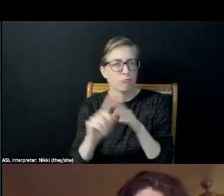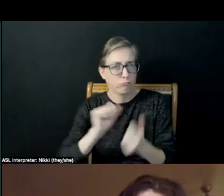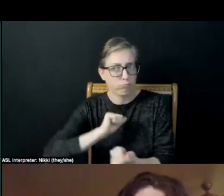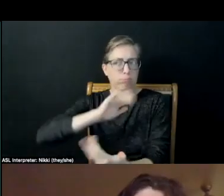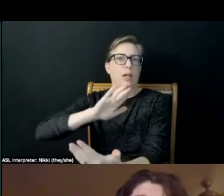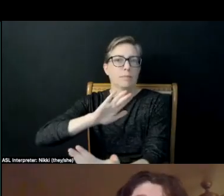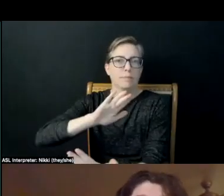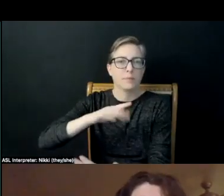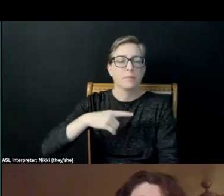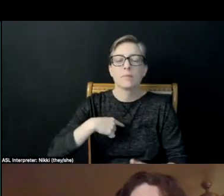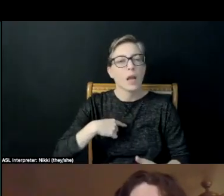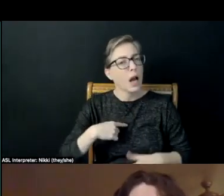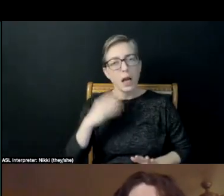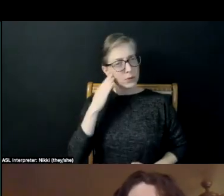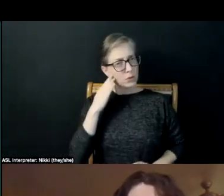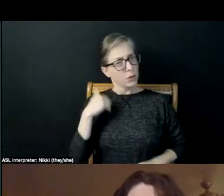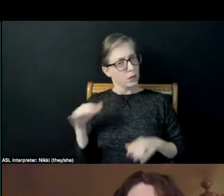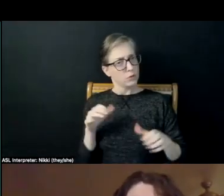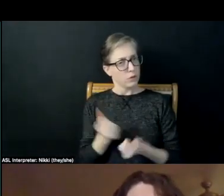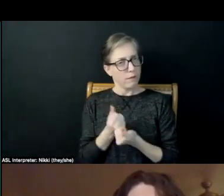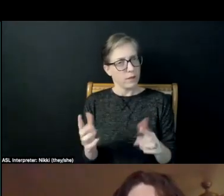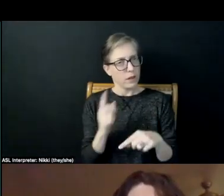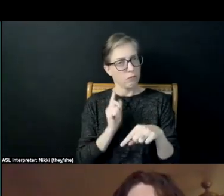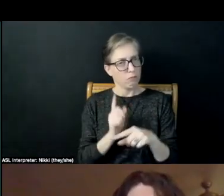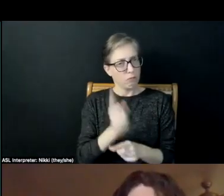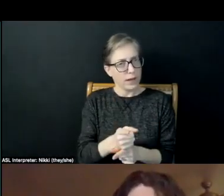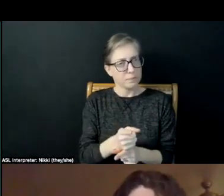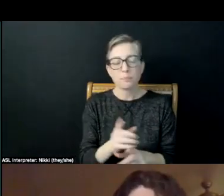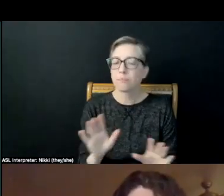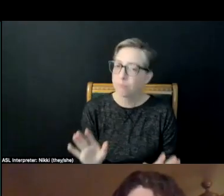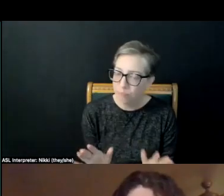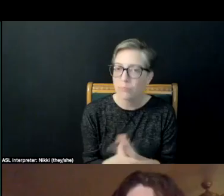There were definitely good things that happened as a result of my speaking up.